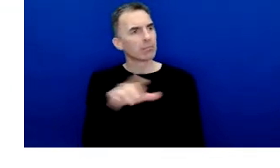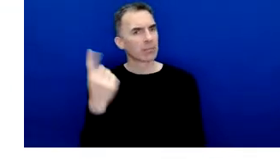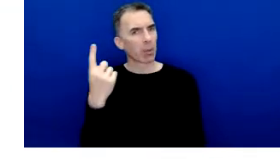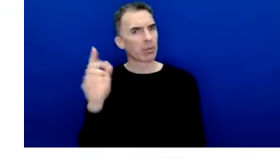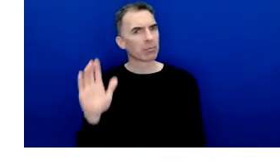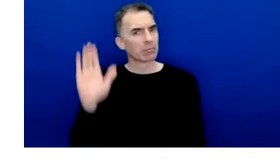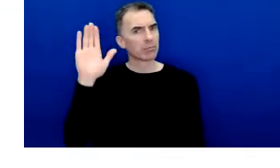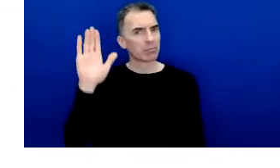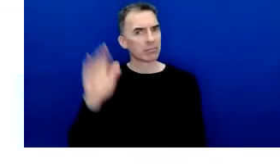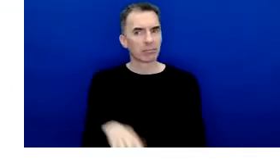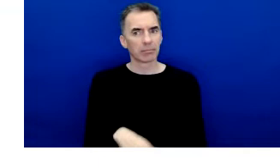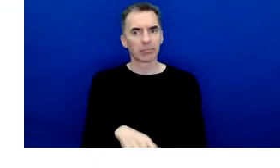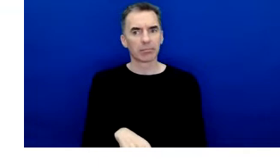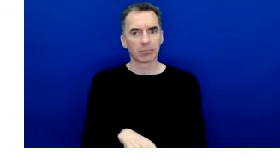by Leslie